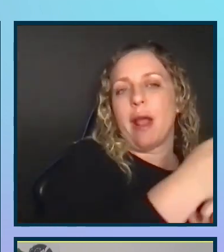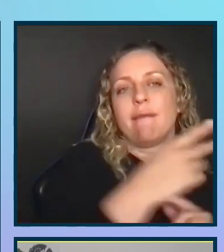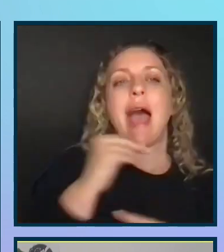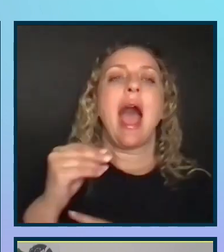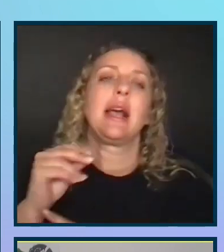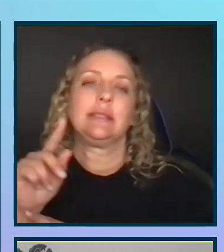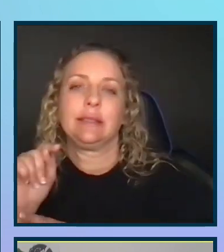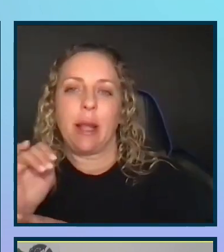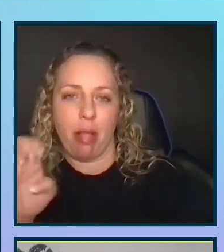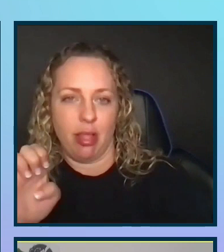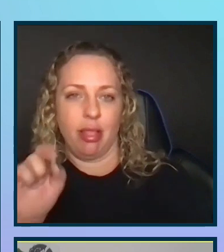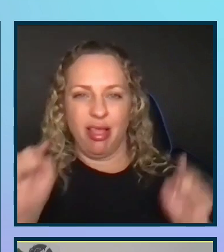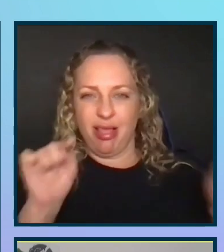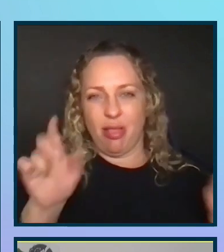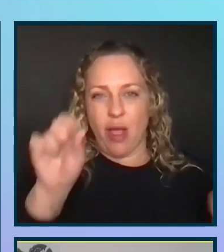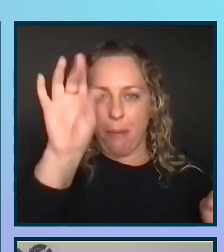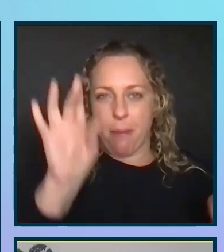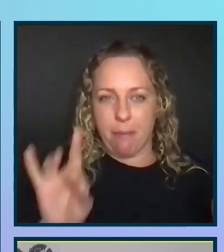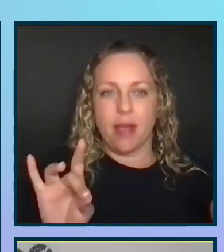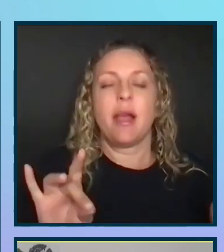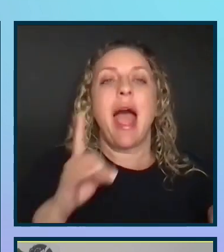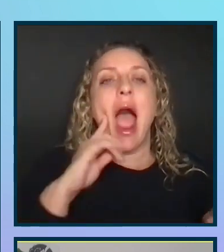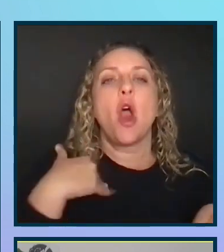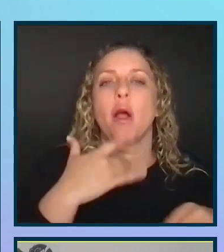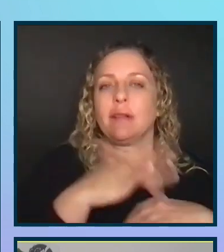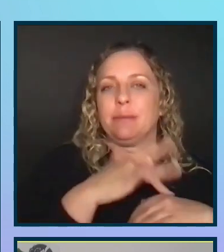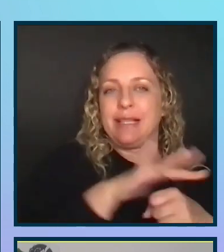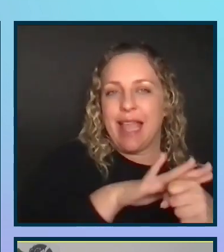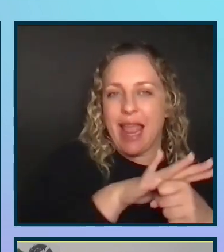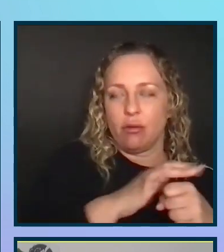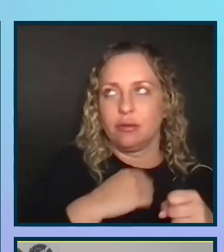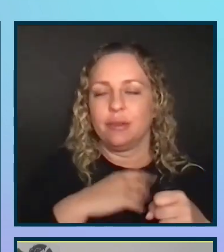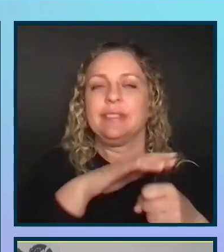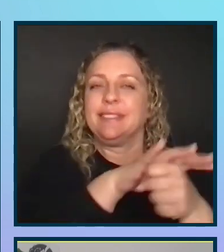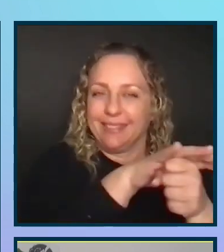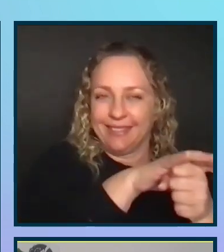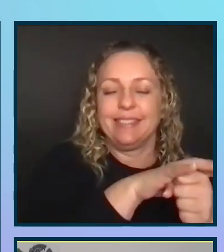I know that you have some stay scenario, ARIA, sorry, and that you could document those kind of things.